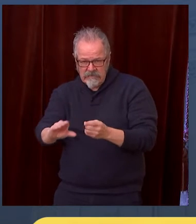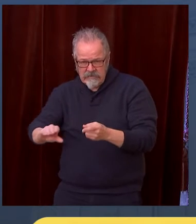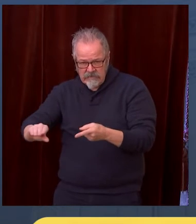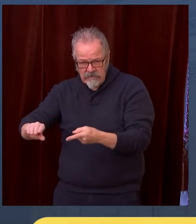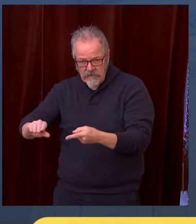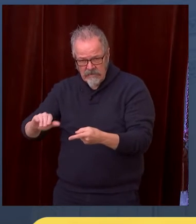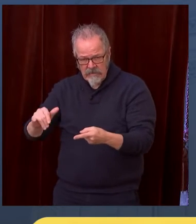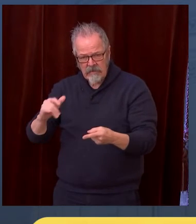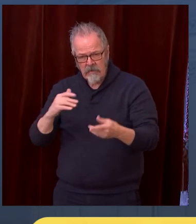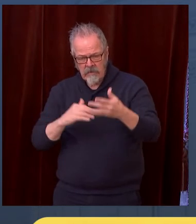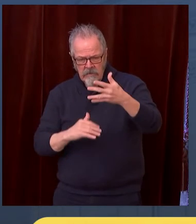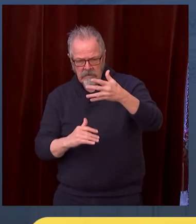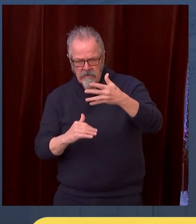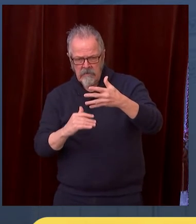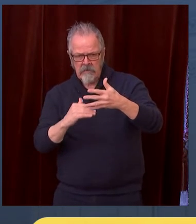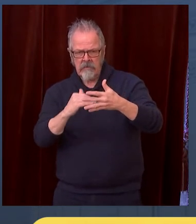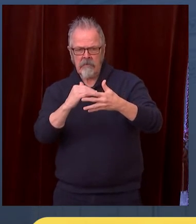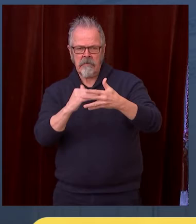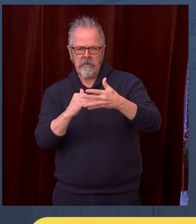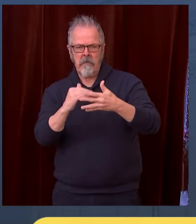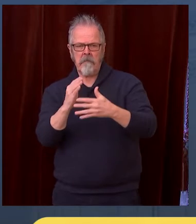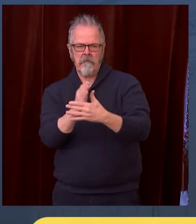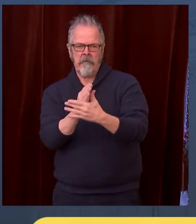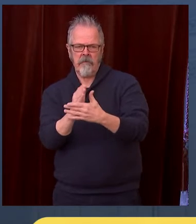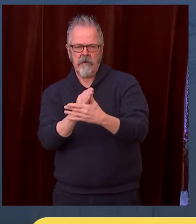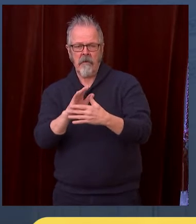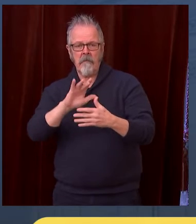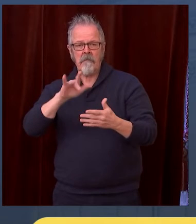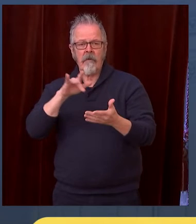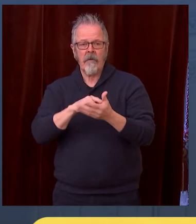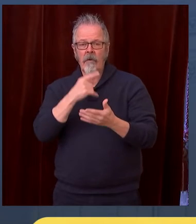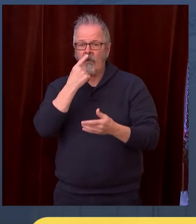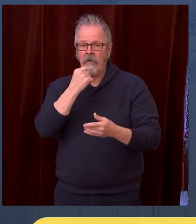The red line that goes down as it goes to the right as you can see